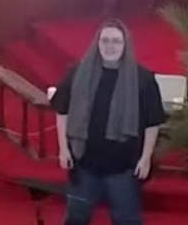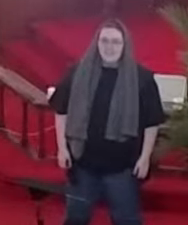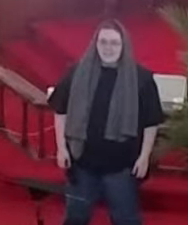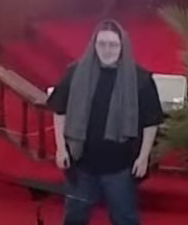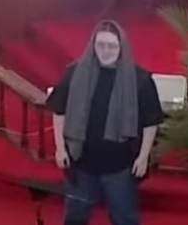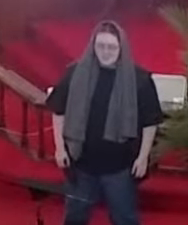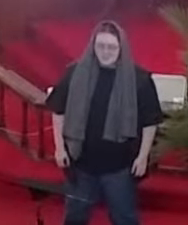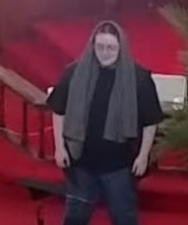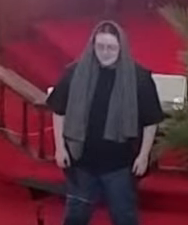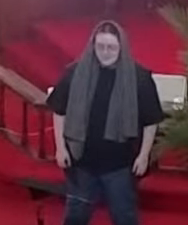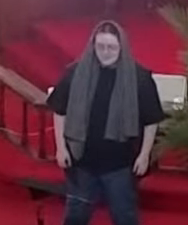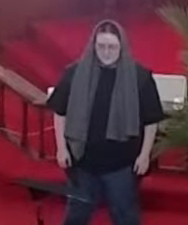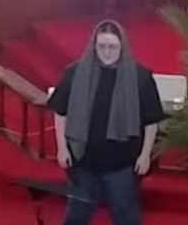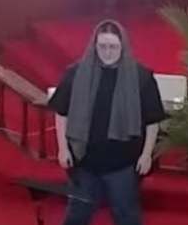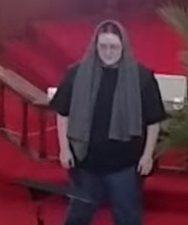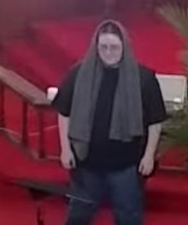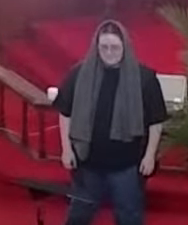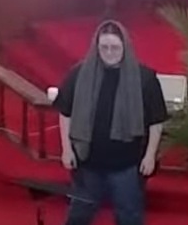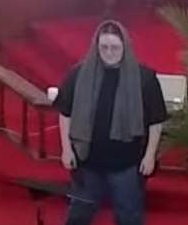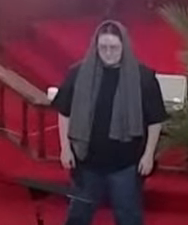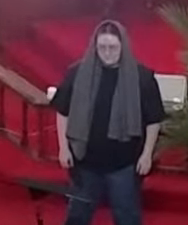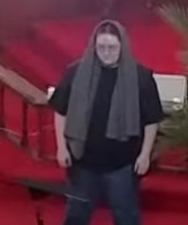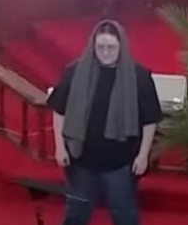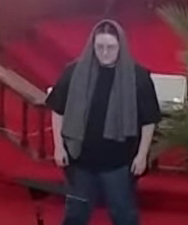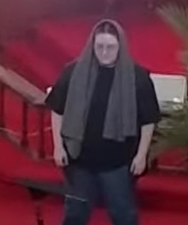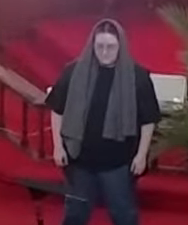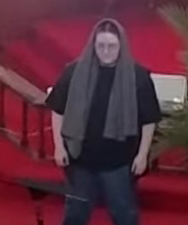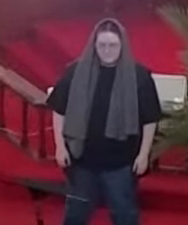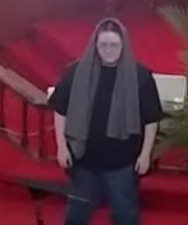a few days after Jesus was there praying.